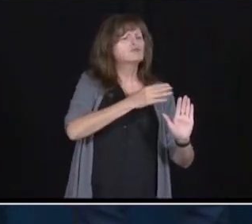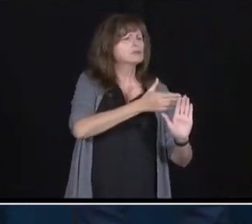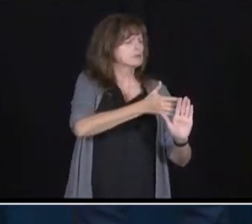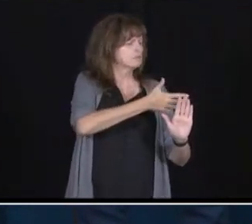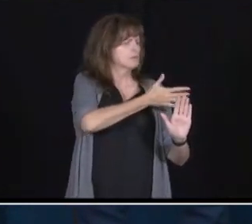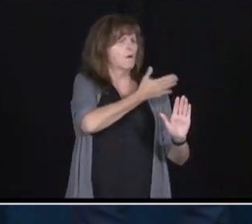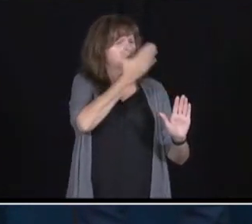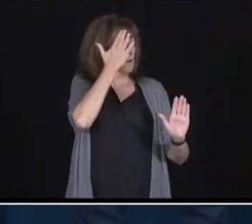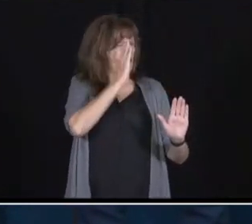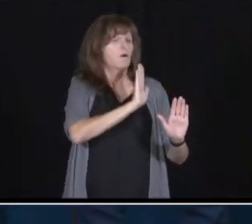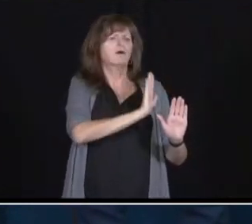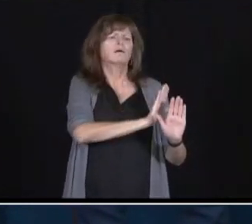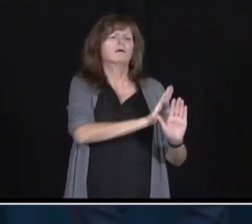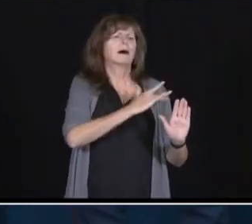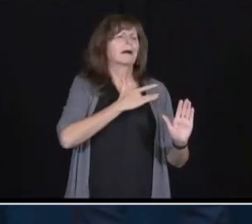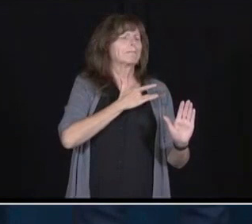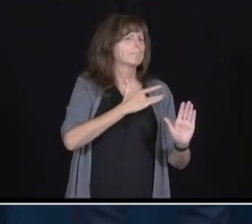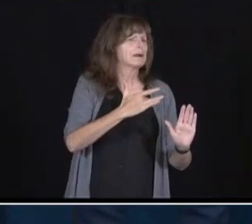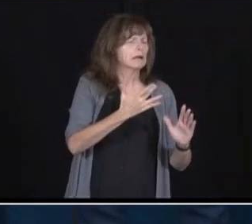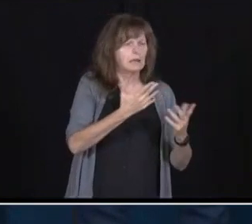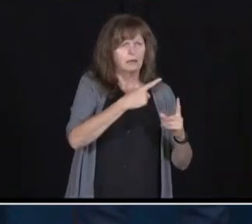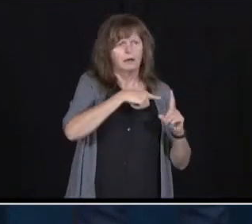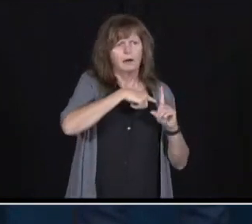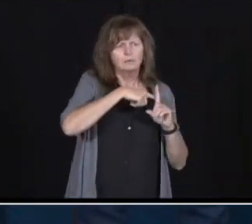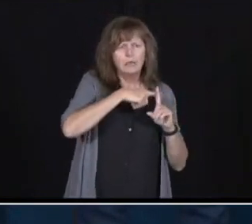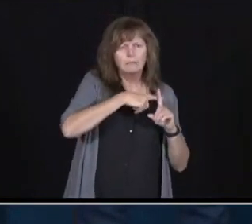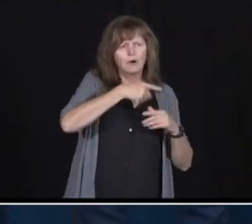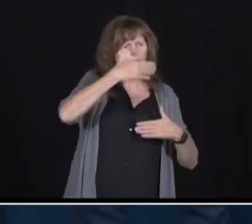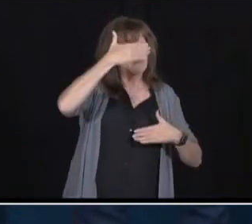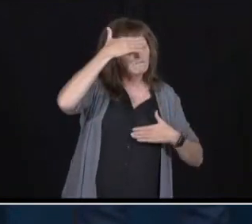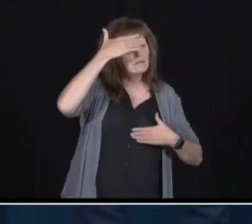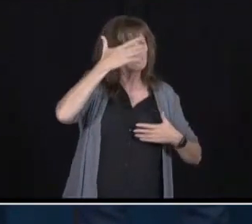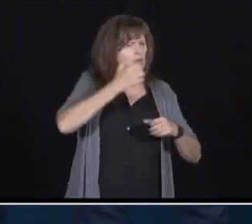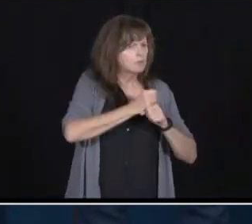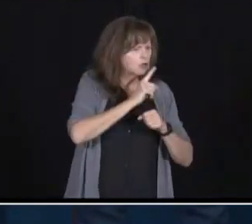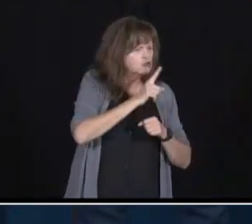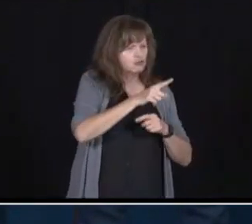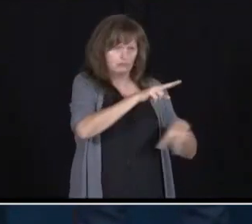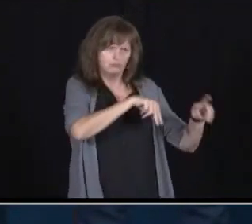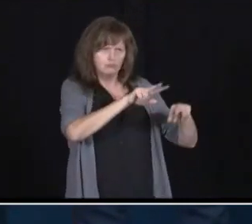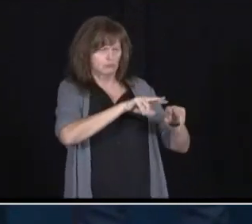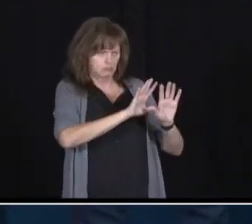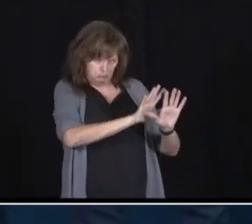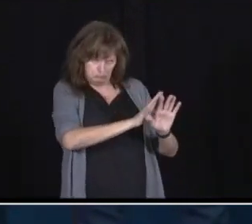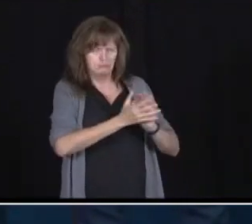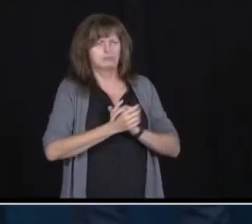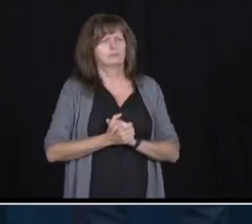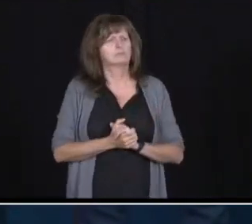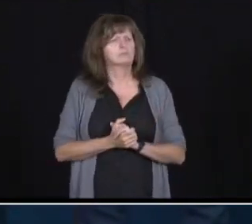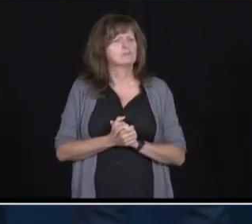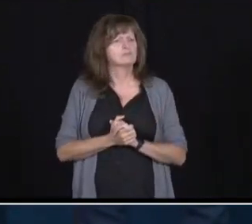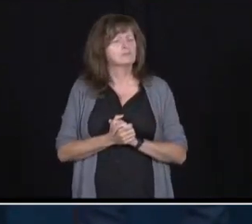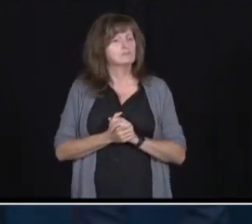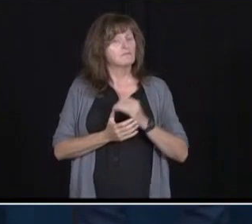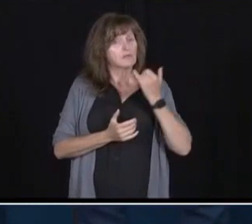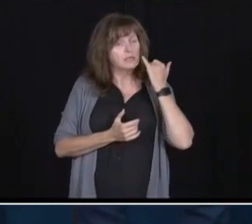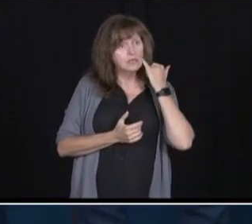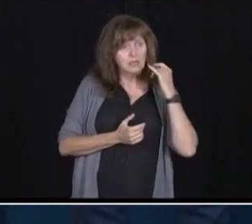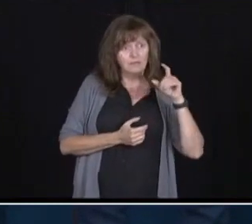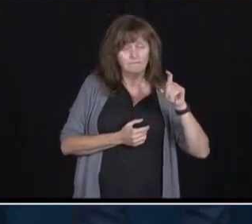whether that is to the healthcare provider or their medical history other child. They note the situation is. They will be able to take the temperature into